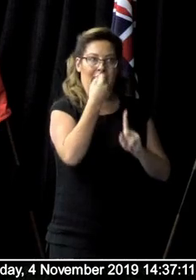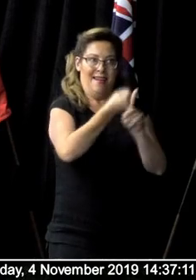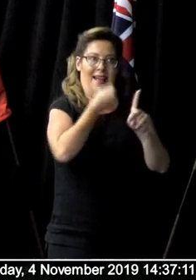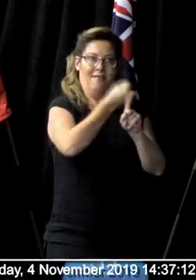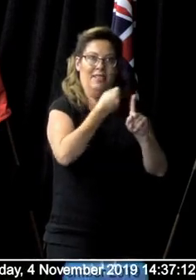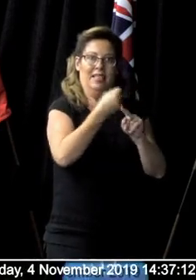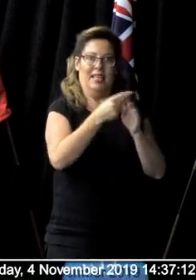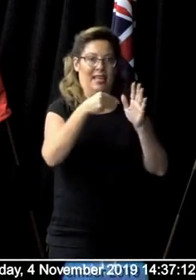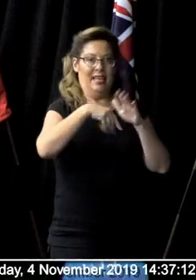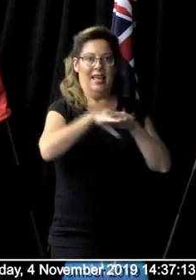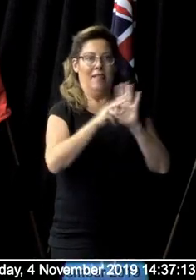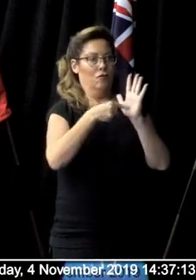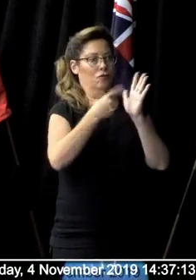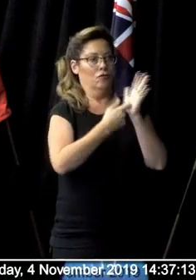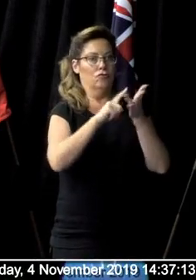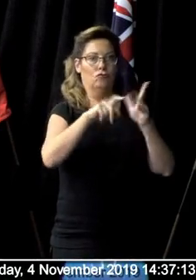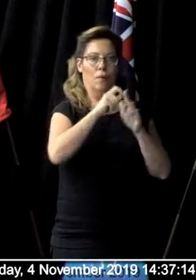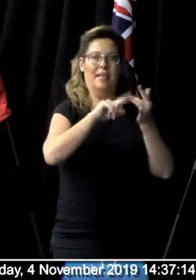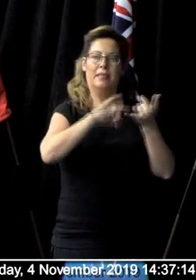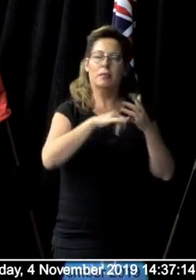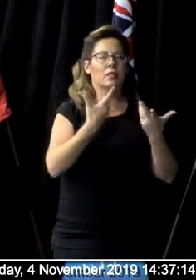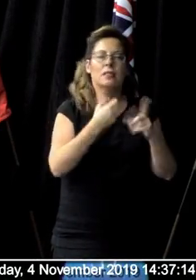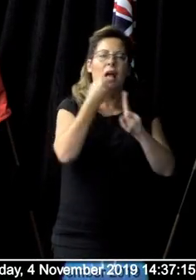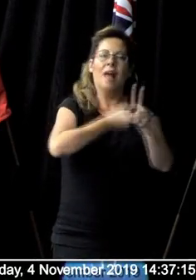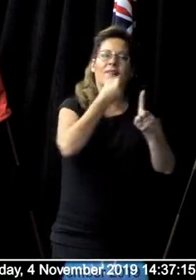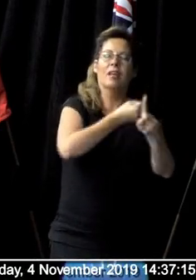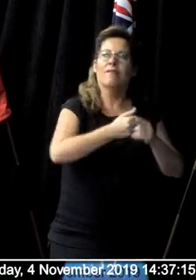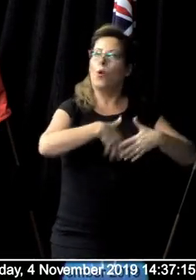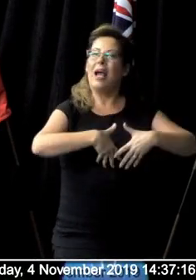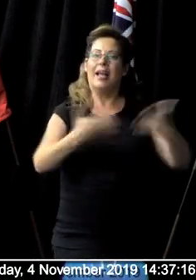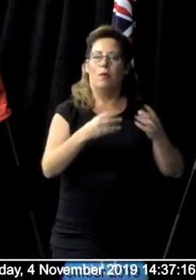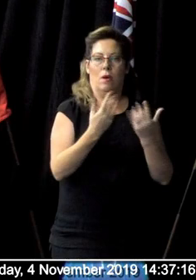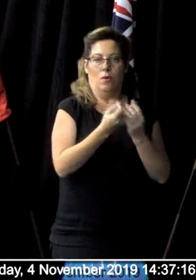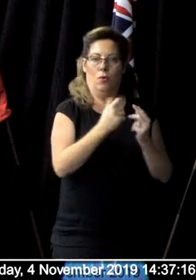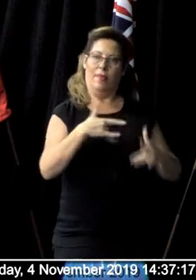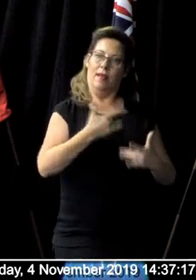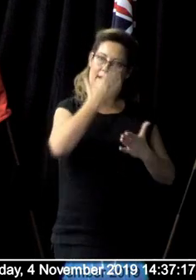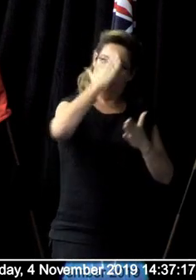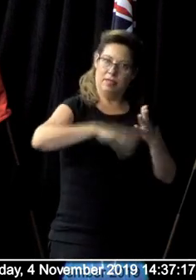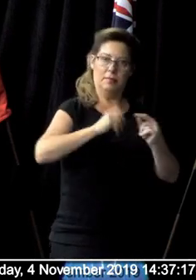with a disability, any type of disability, from any age.